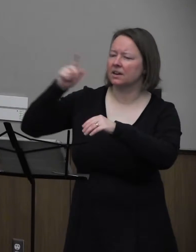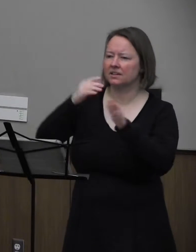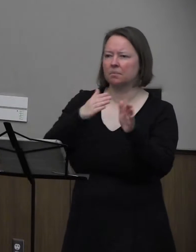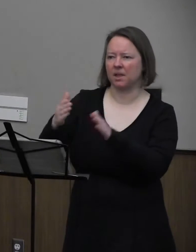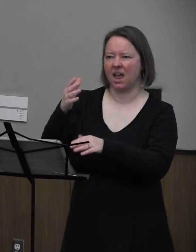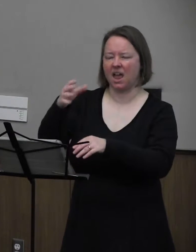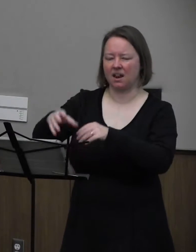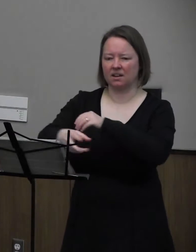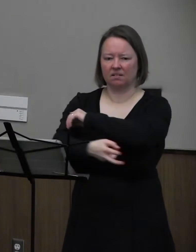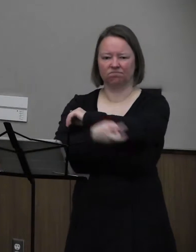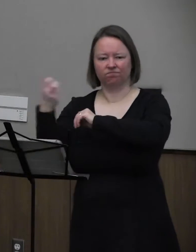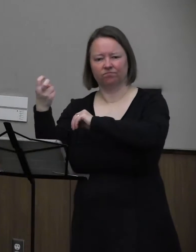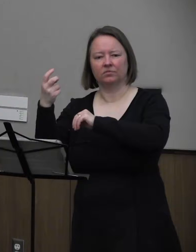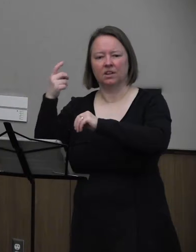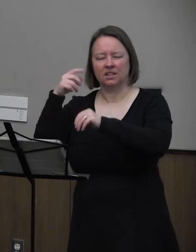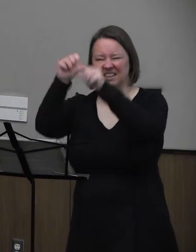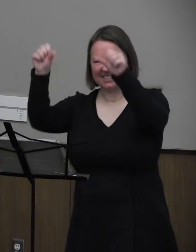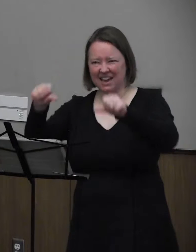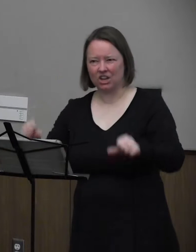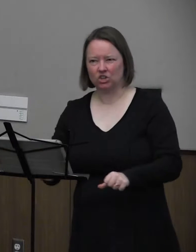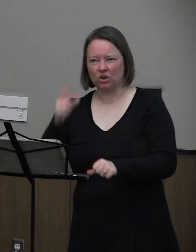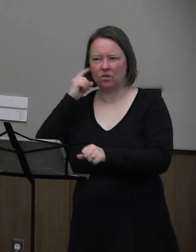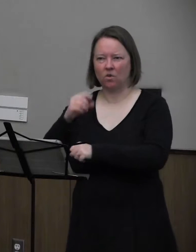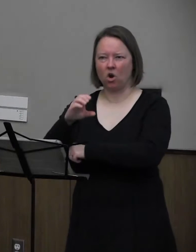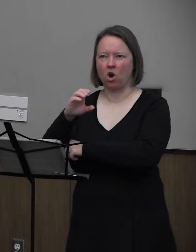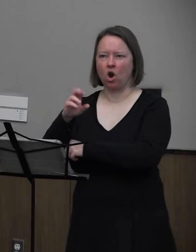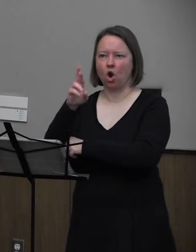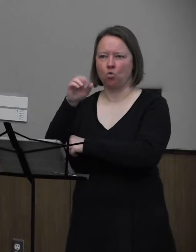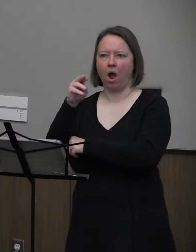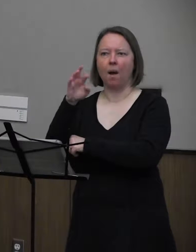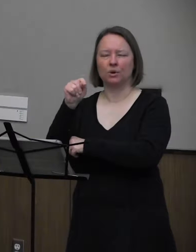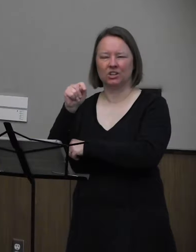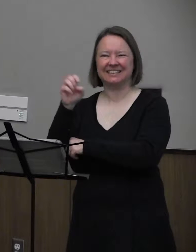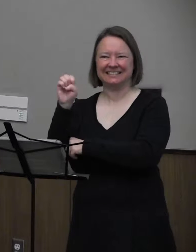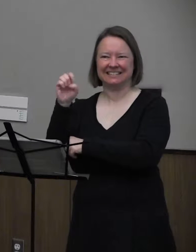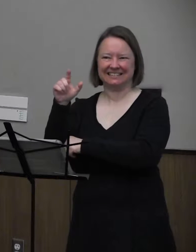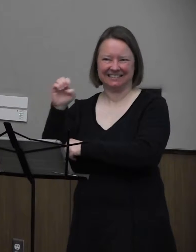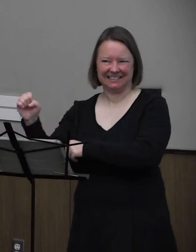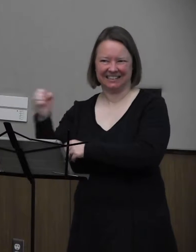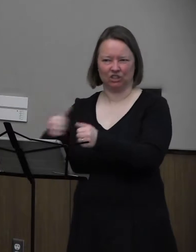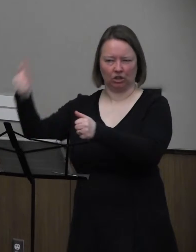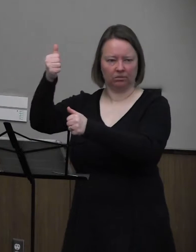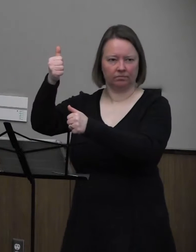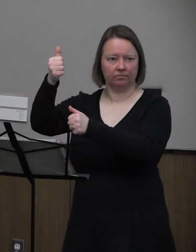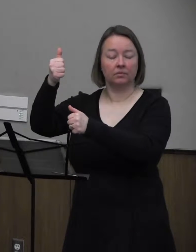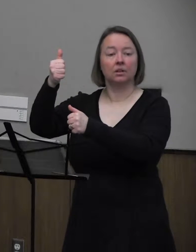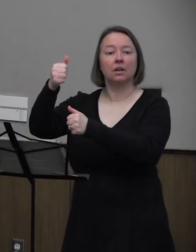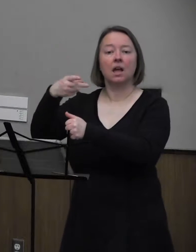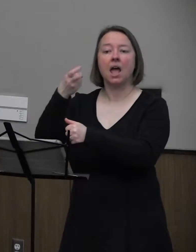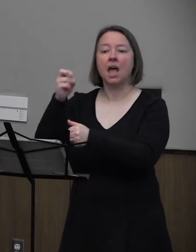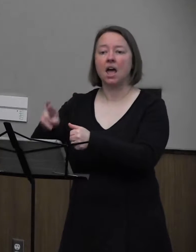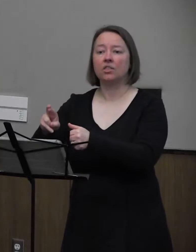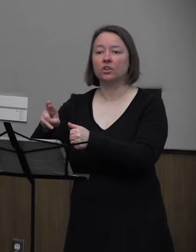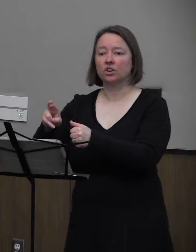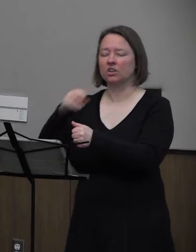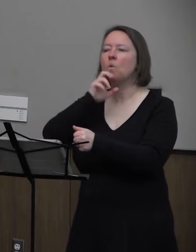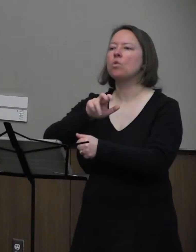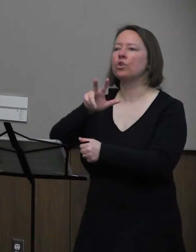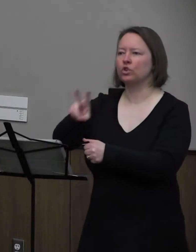of a statue of Confederate General Robert E. Lee. Heather Heyer, a 32-year-old paralegal,